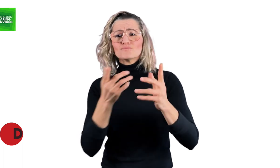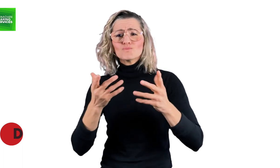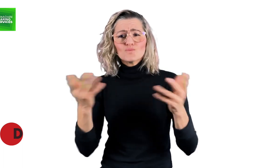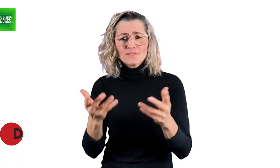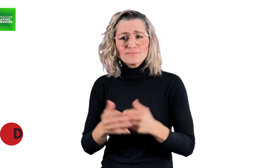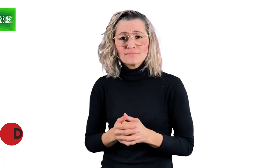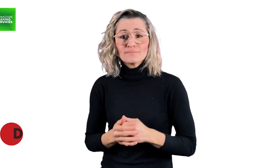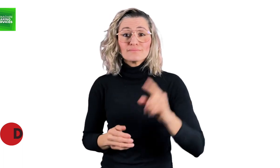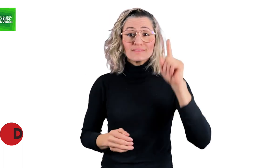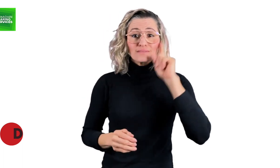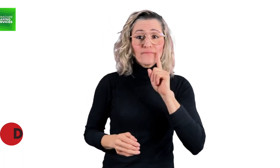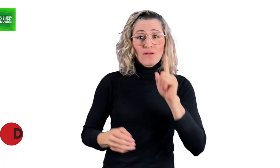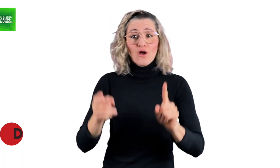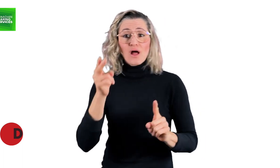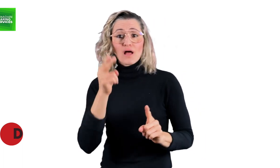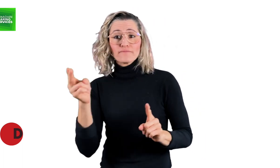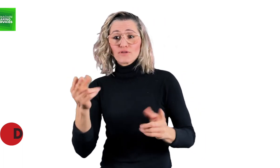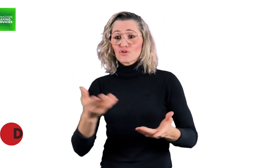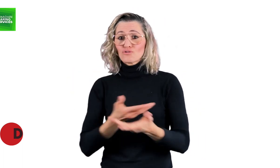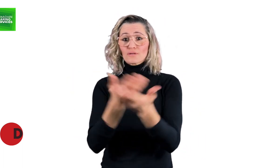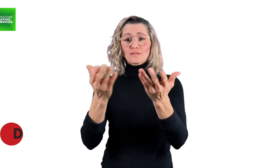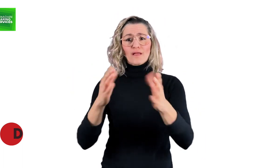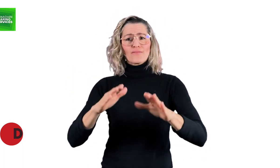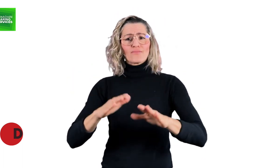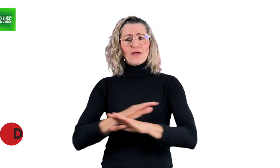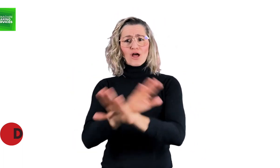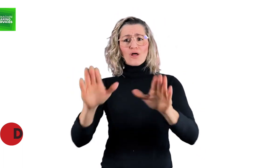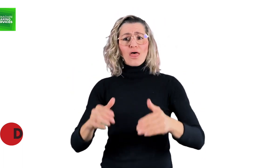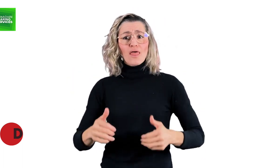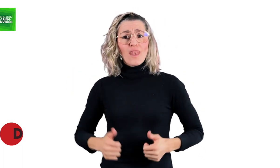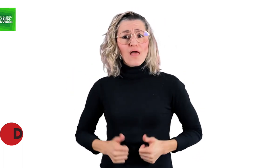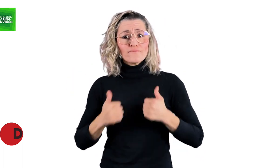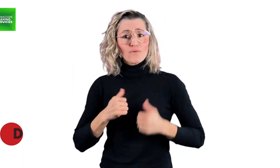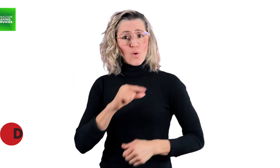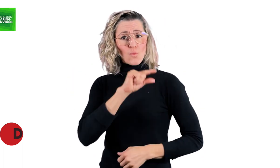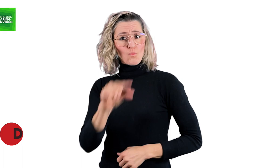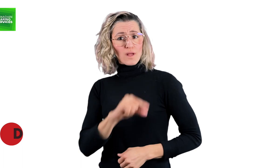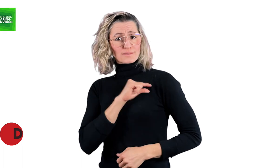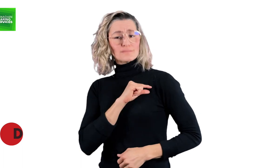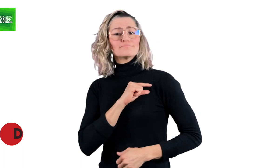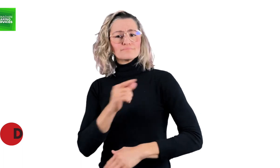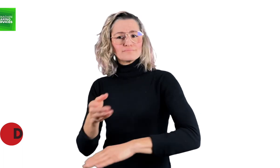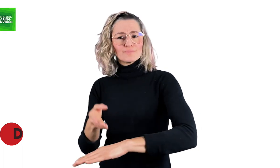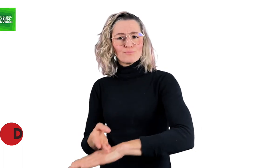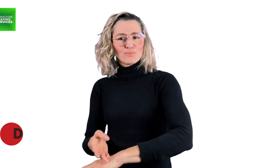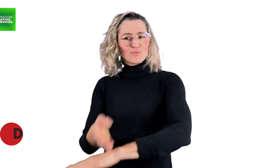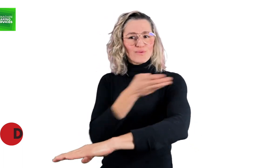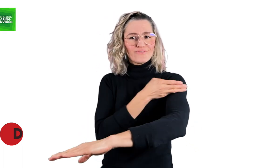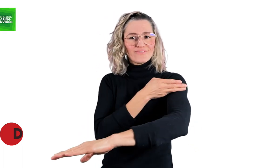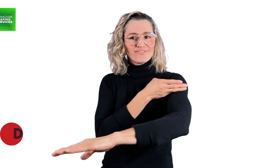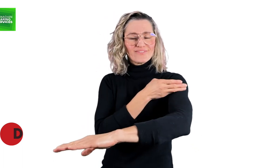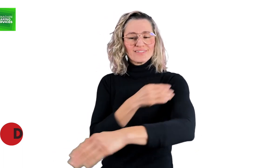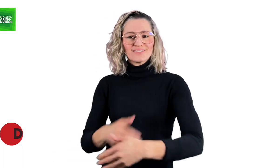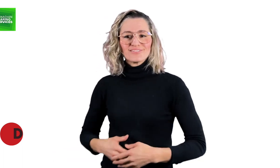the quality of life for Deaf and hard of hearing individuals.